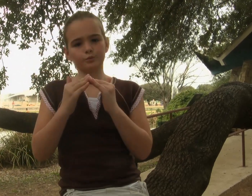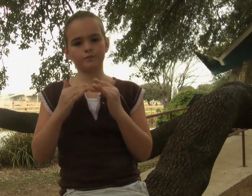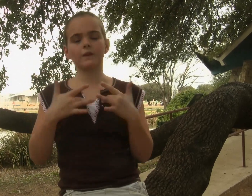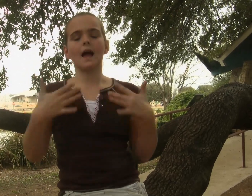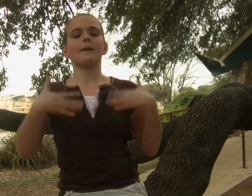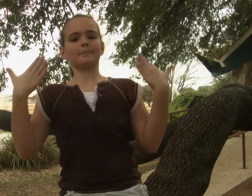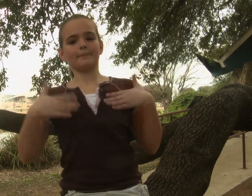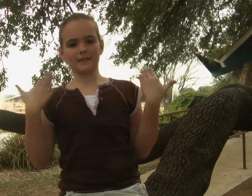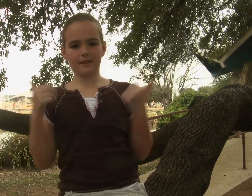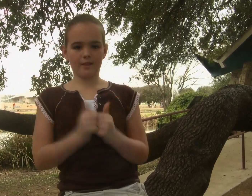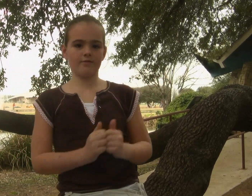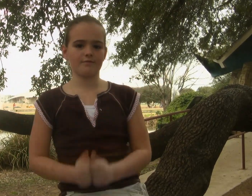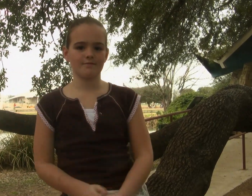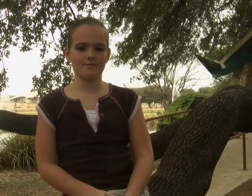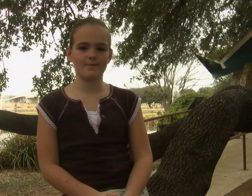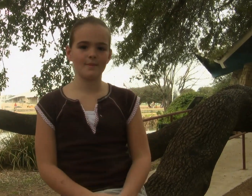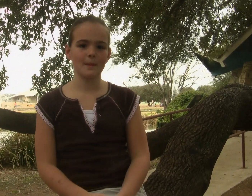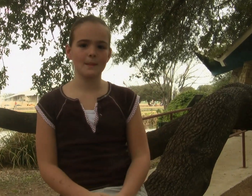THEN EVERYONE'S HAPPY TOGETHER.